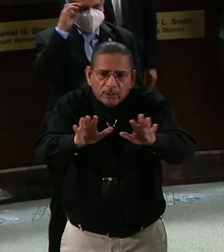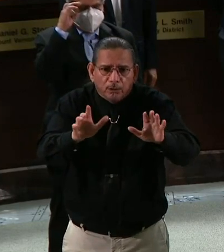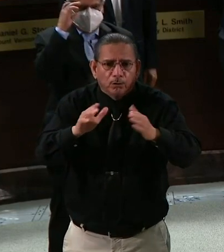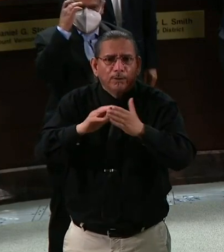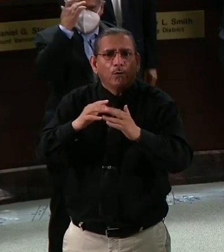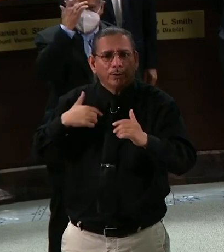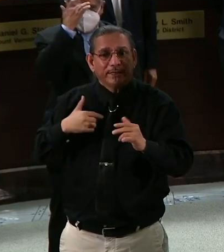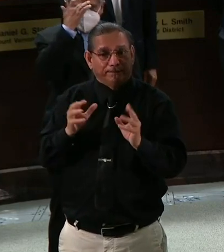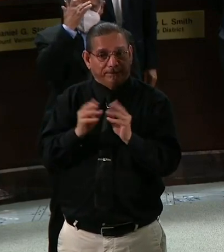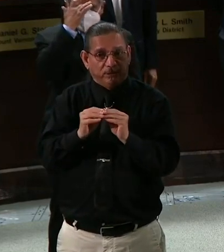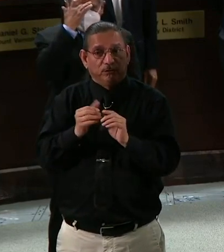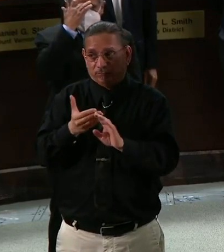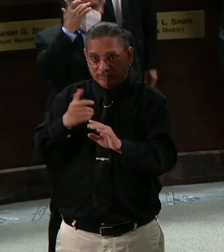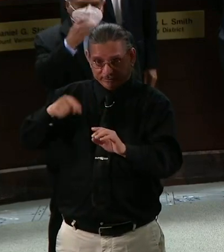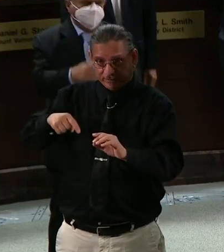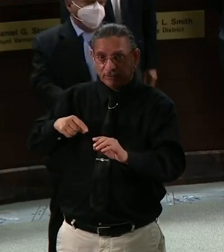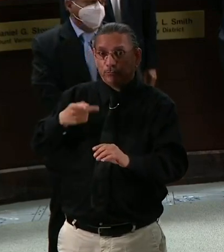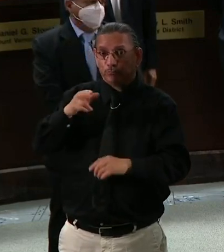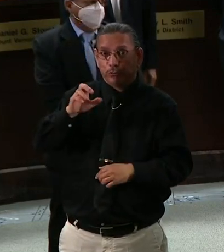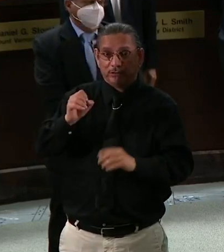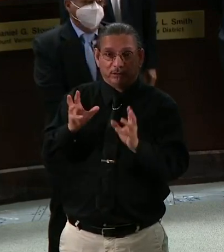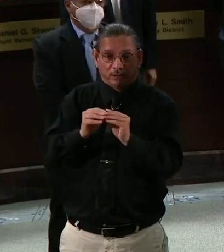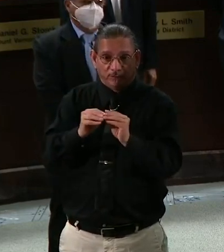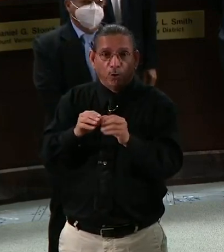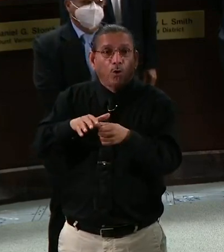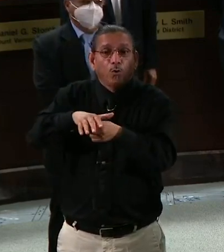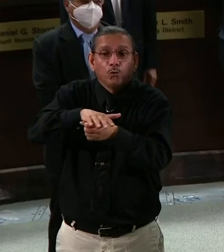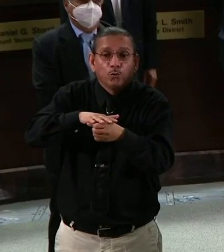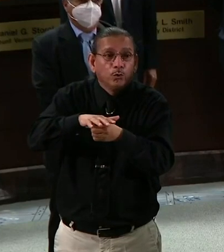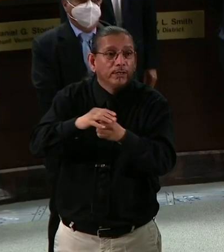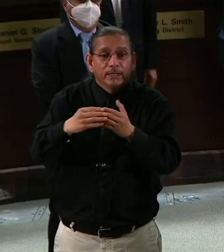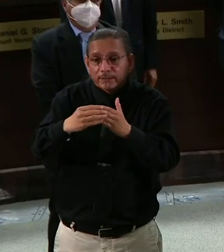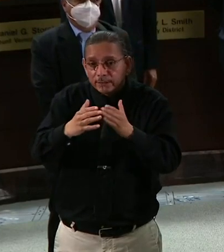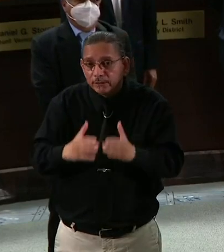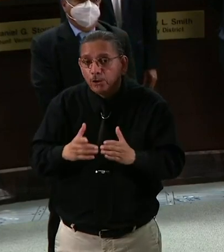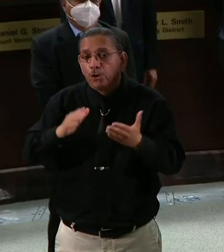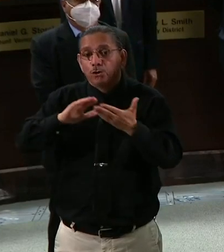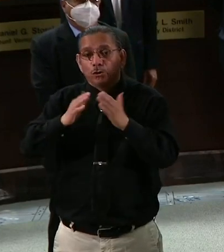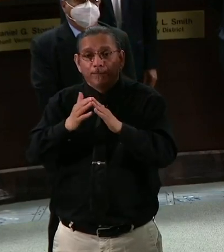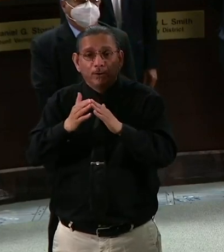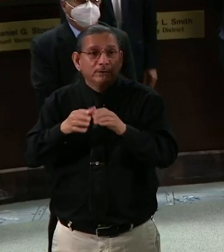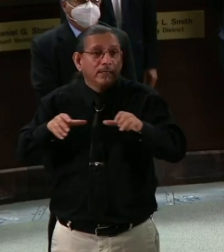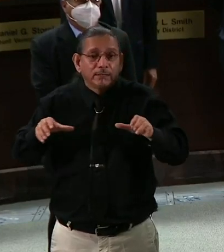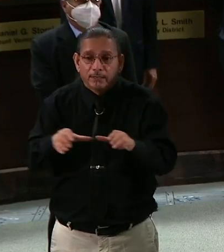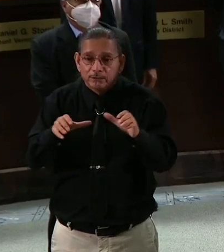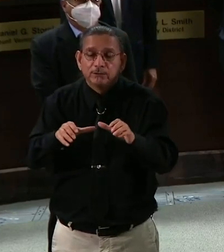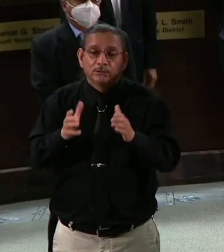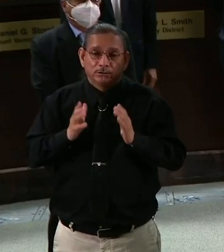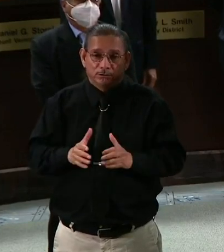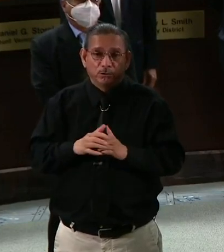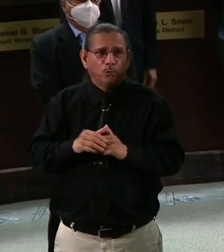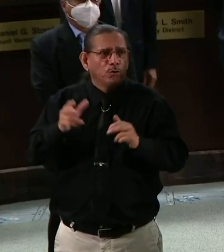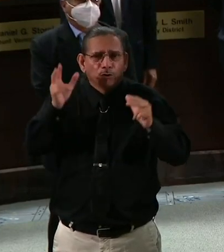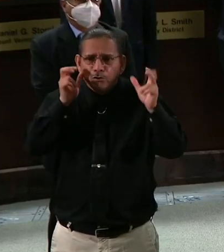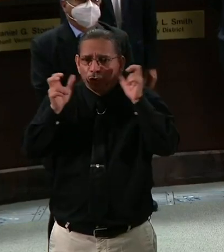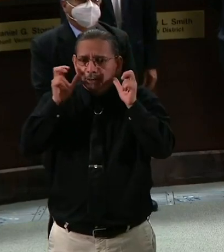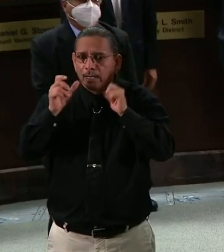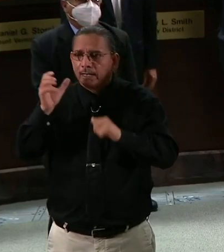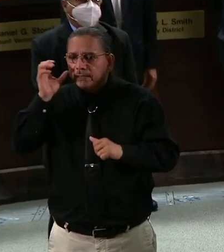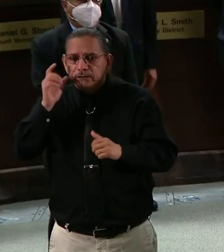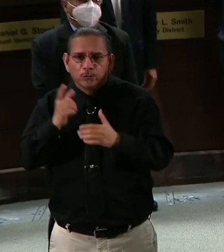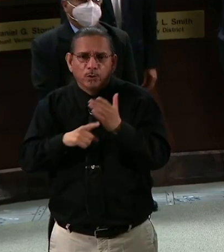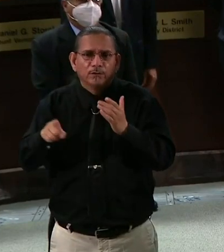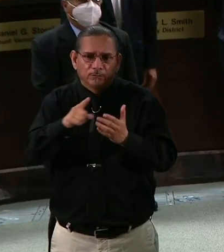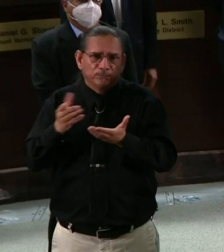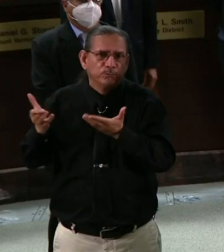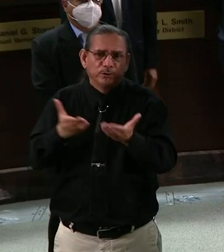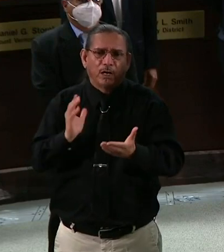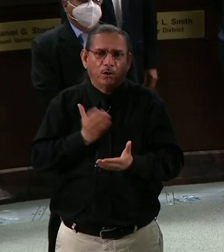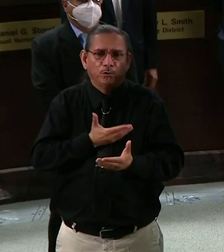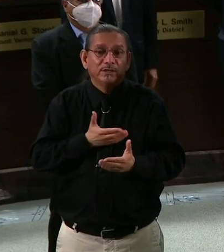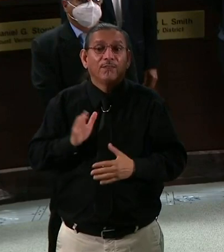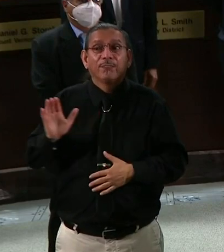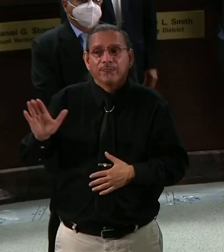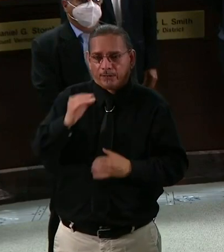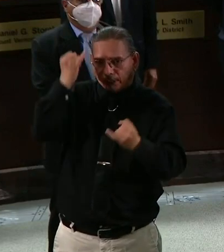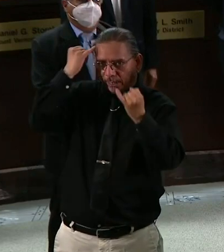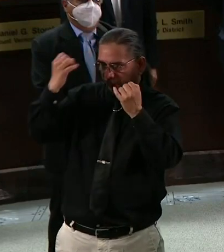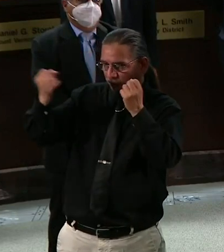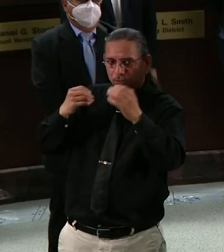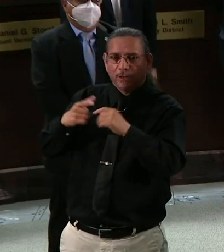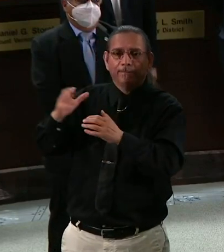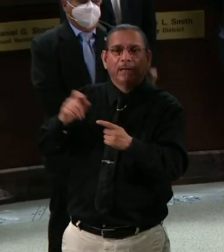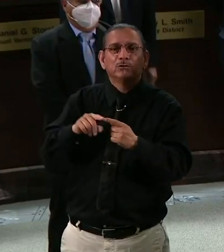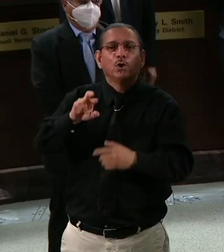CAPABILITY IN THE COMMUTE IS